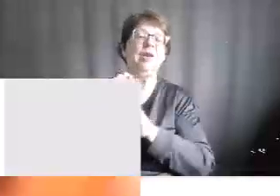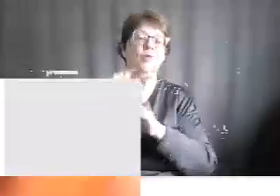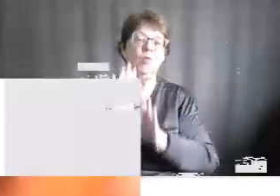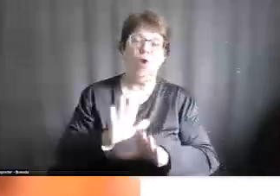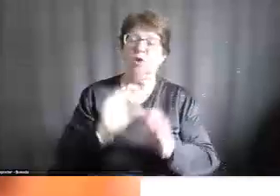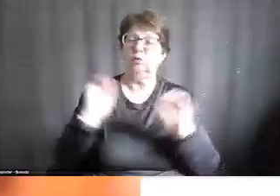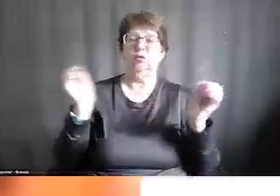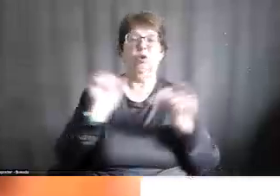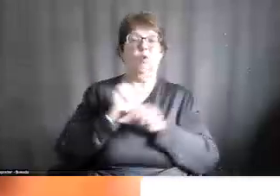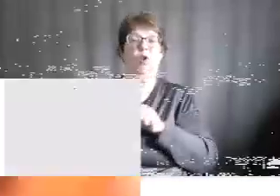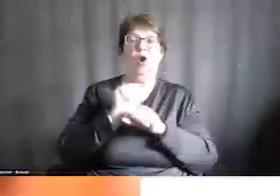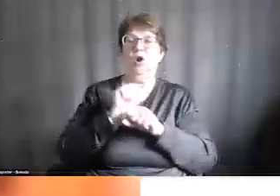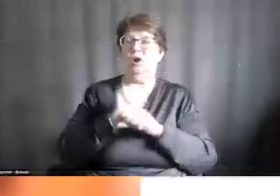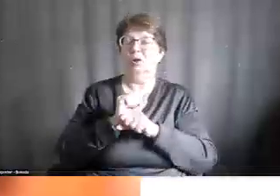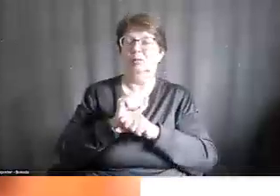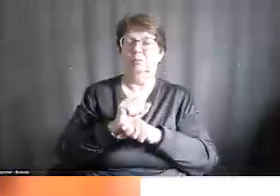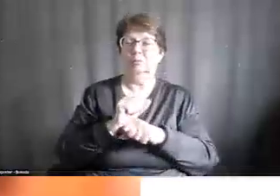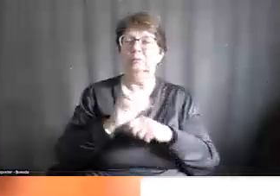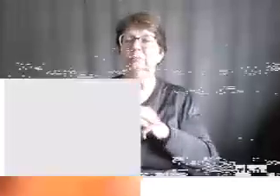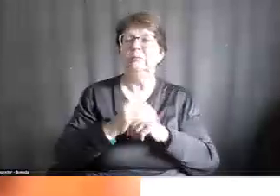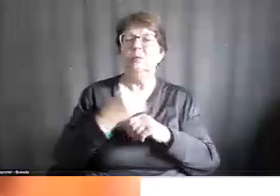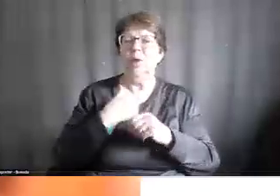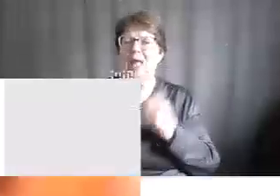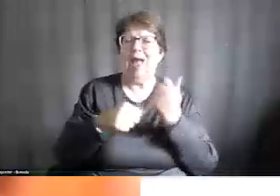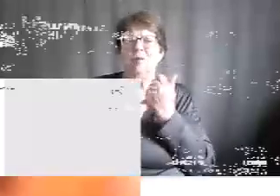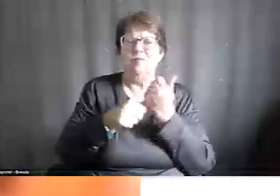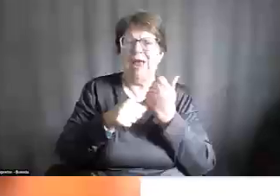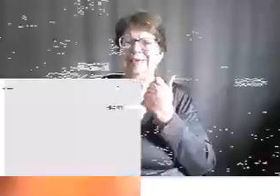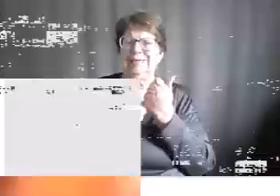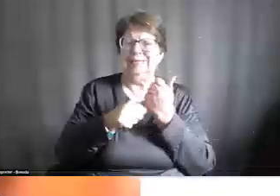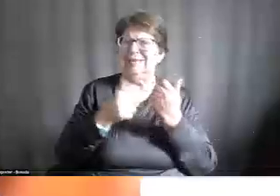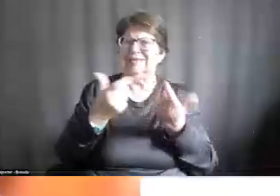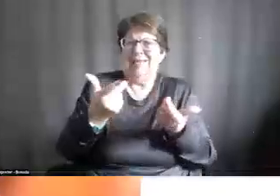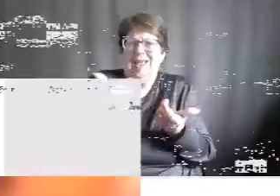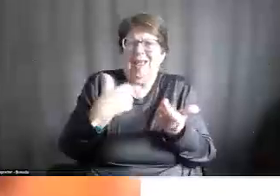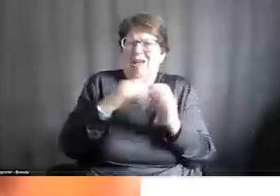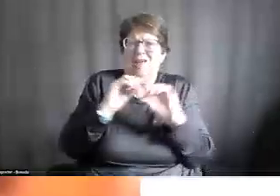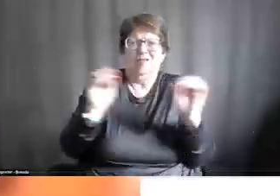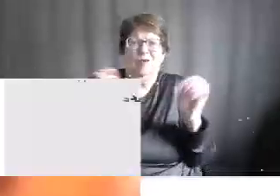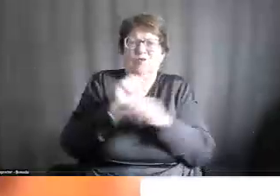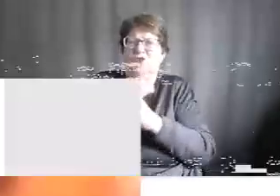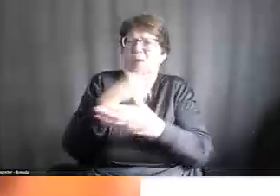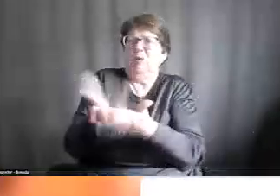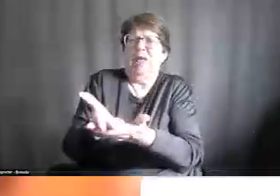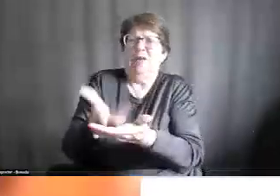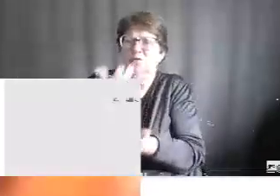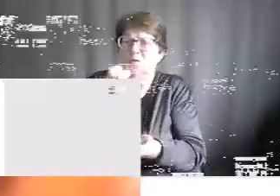Boardroom: We have pre-apprentices that do not have a job to get to when they are done with their training.